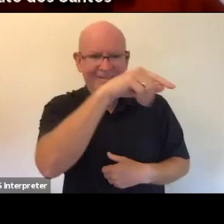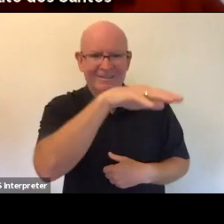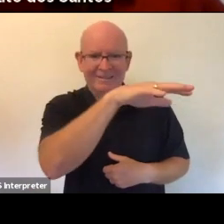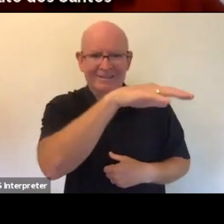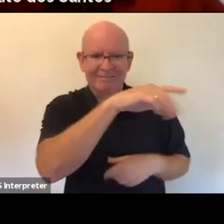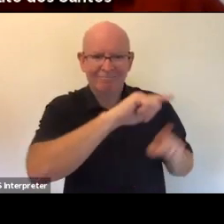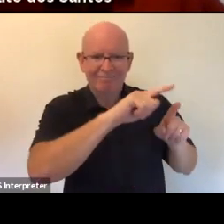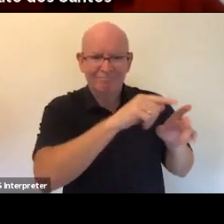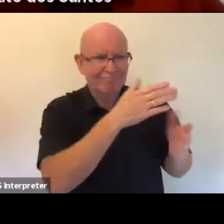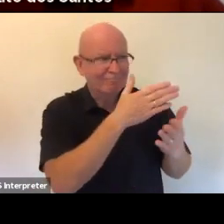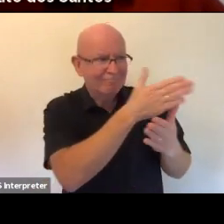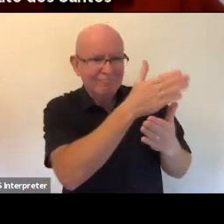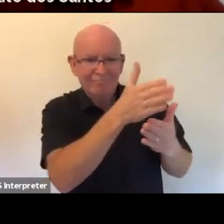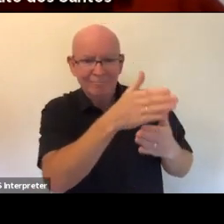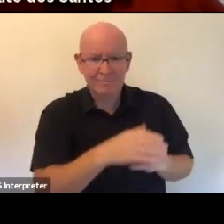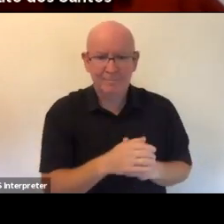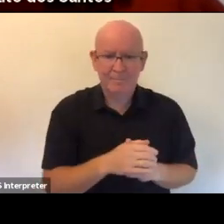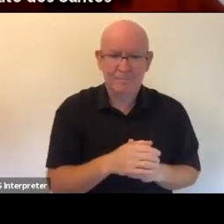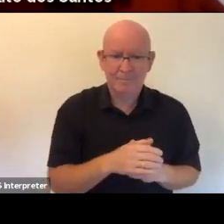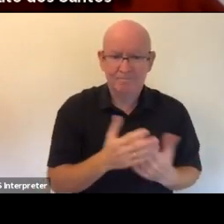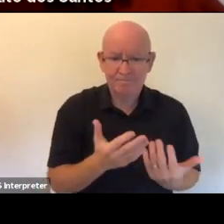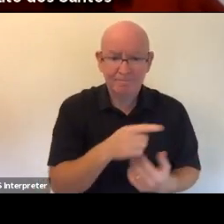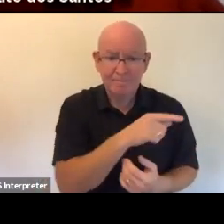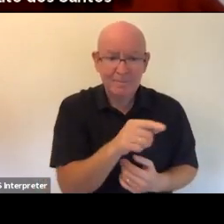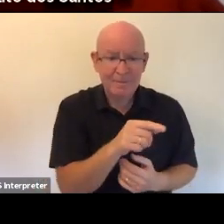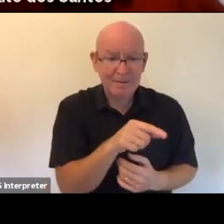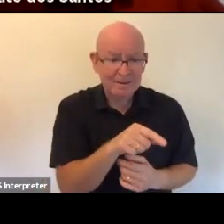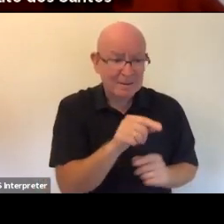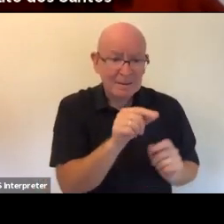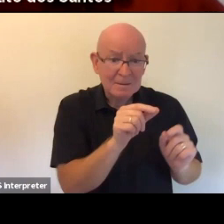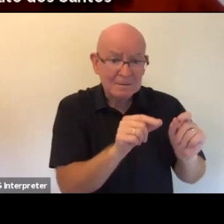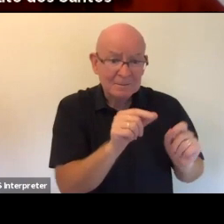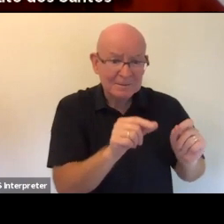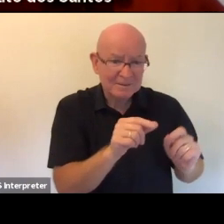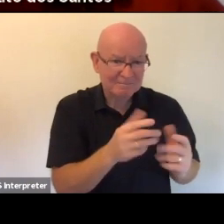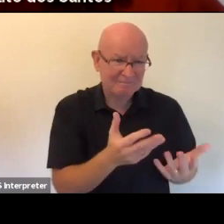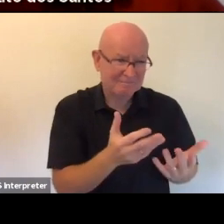four thousand people with disabilities working in the government sector.